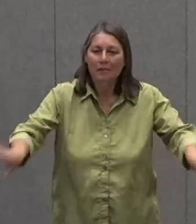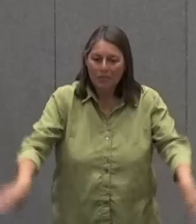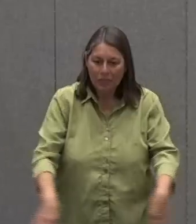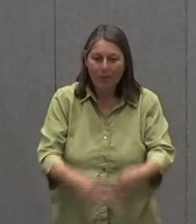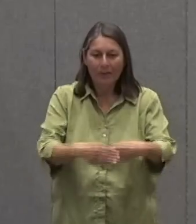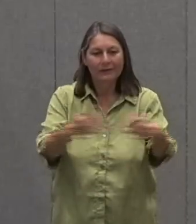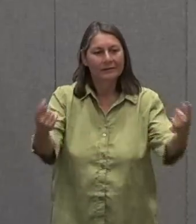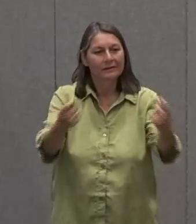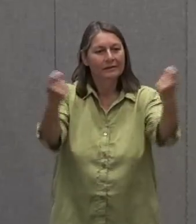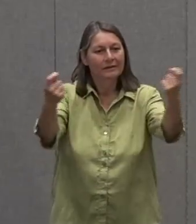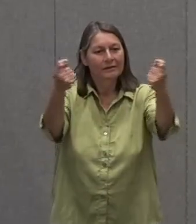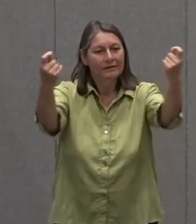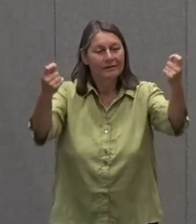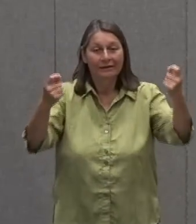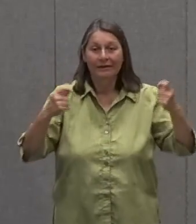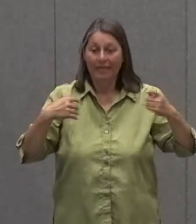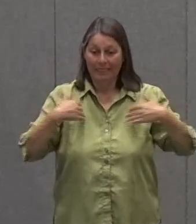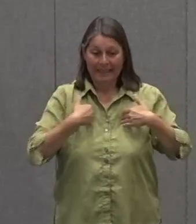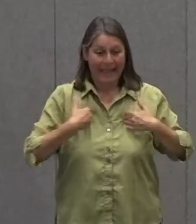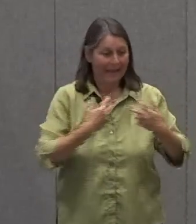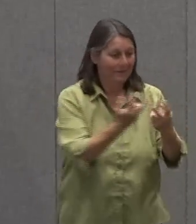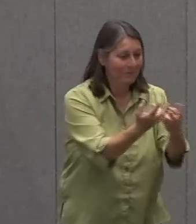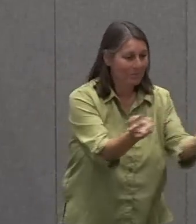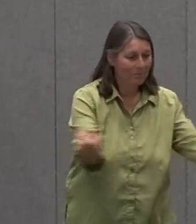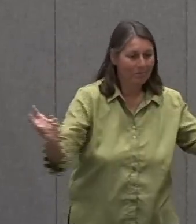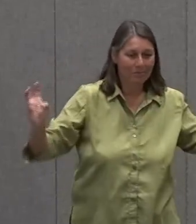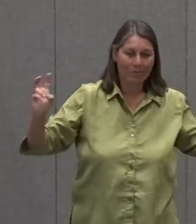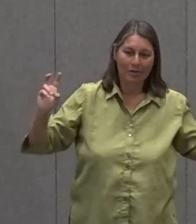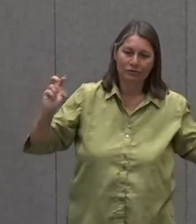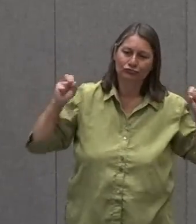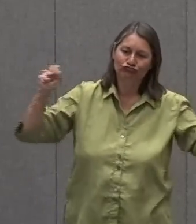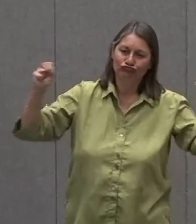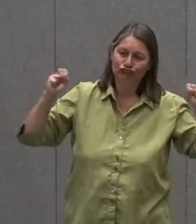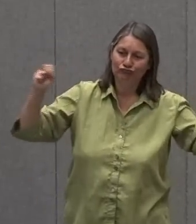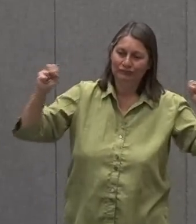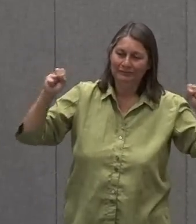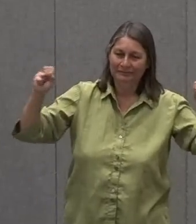the animals all cheered their clever new prince.